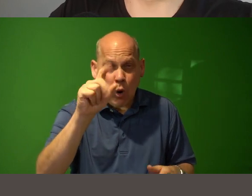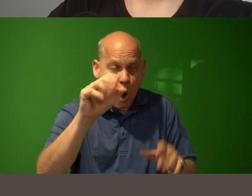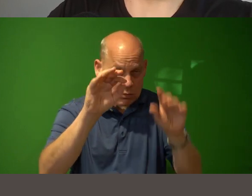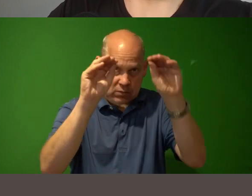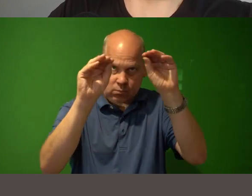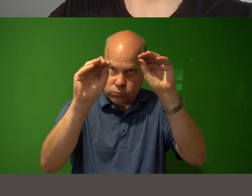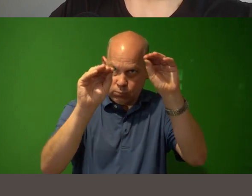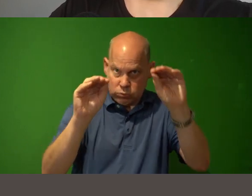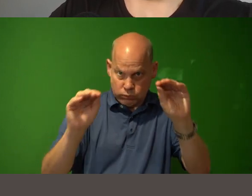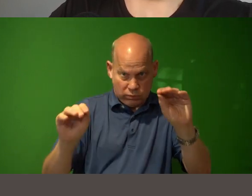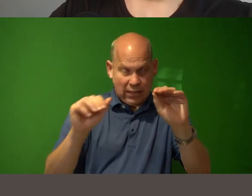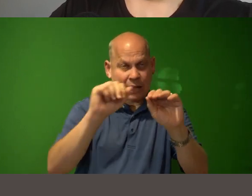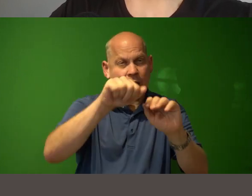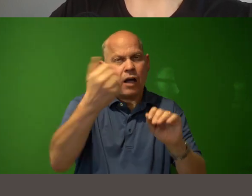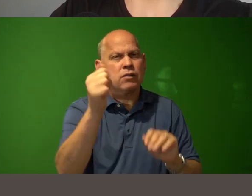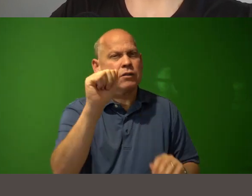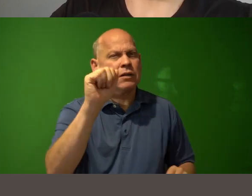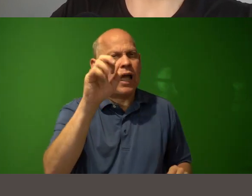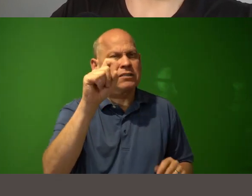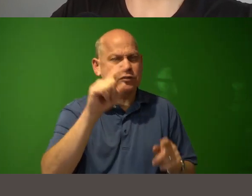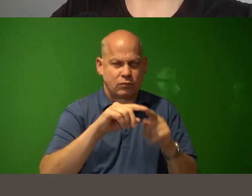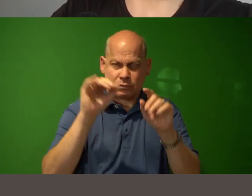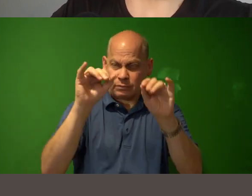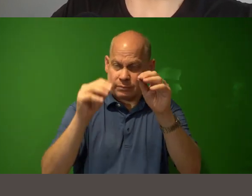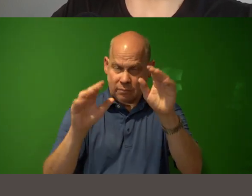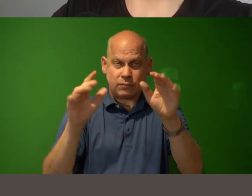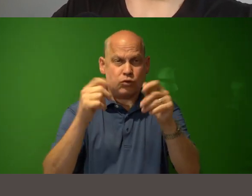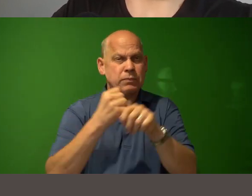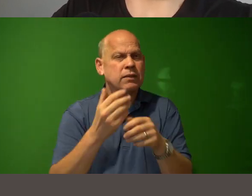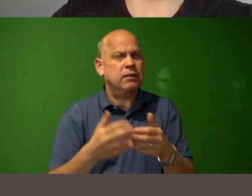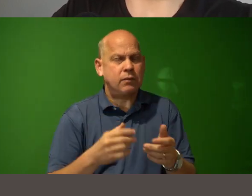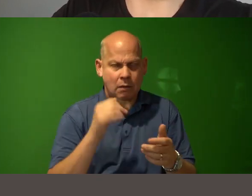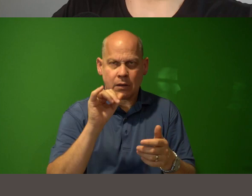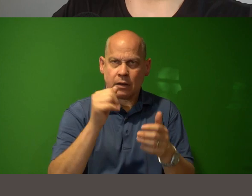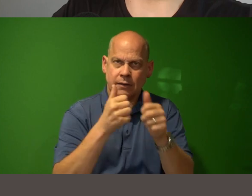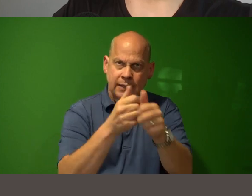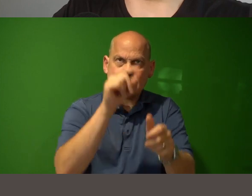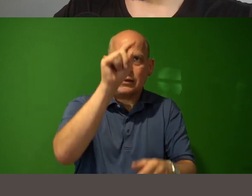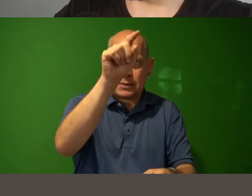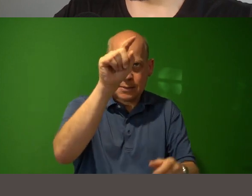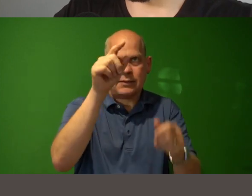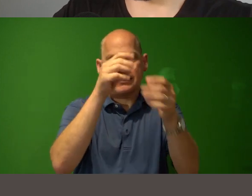assets to the diagrams to make it easy to follow what's feeding into what important information.